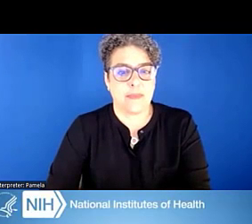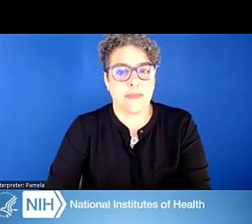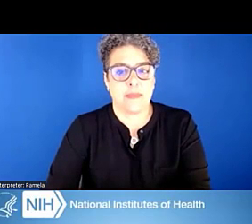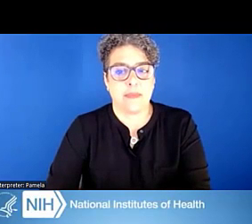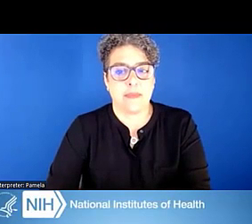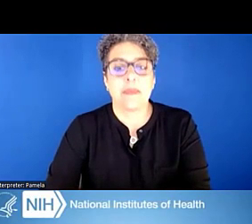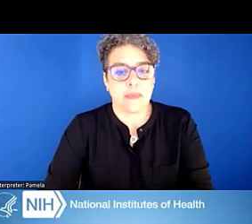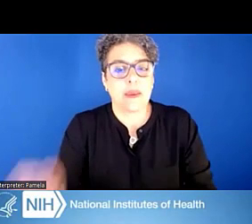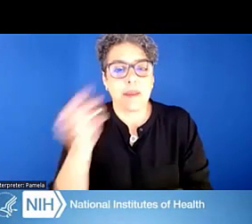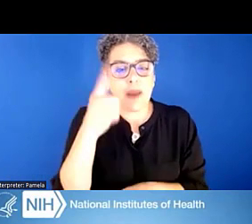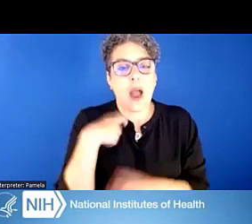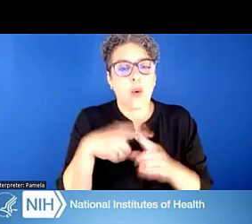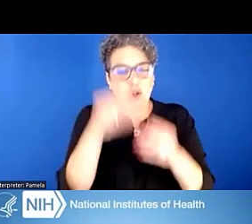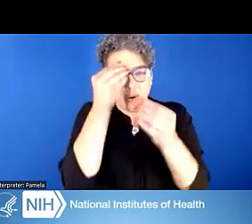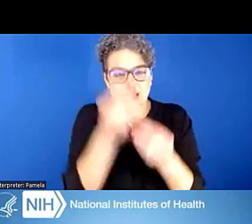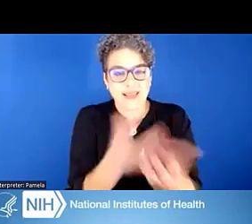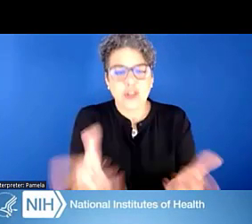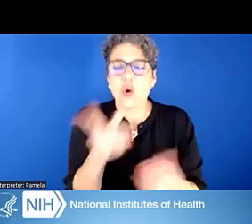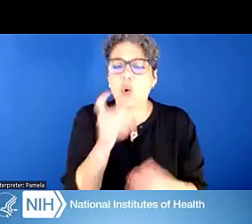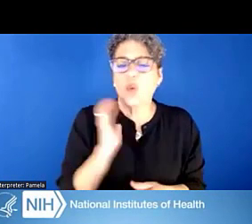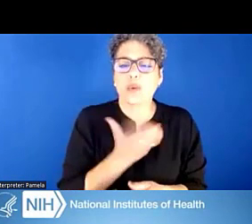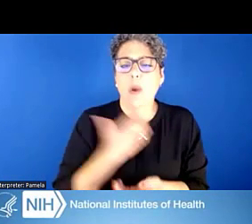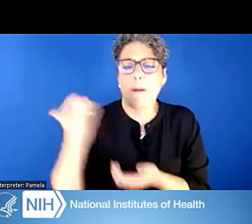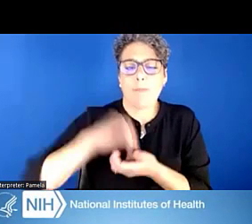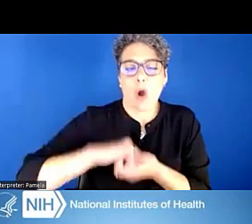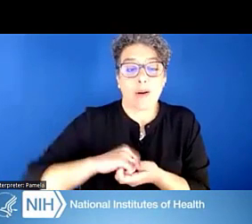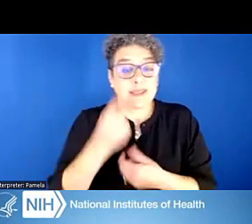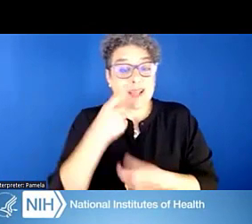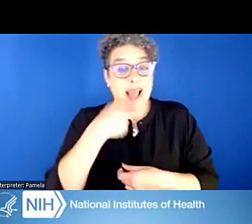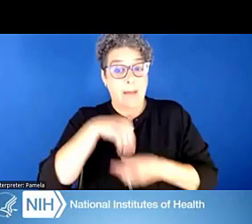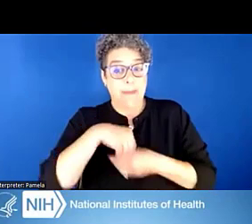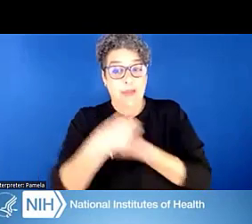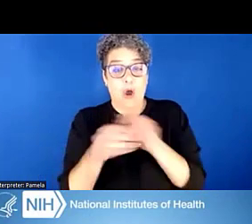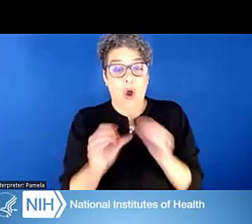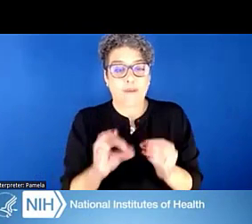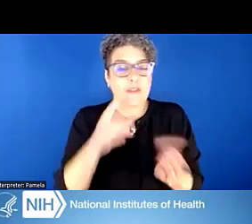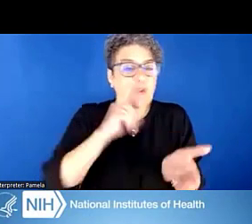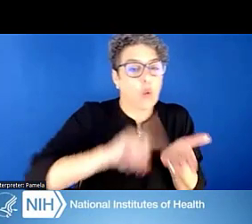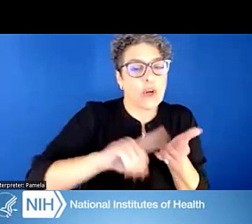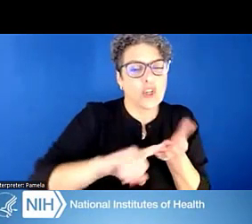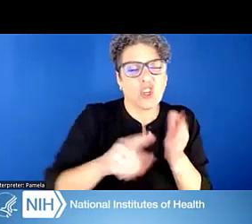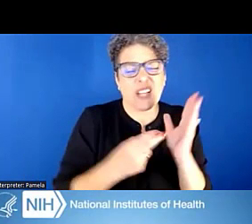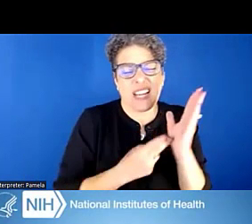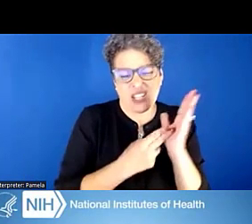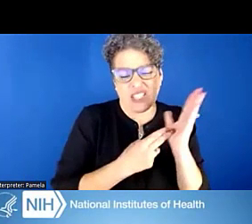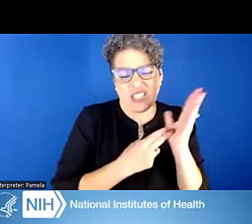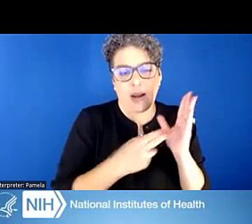Office of Research Integrity. Now we work with .. . So in blue, these are all the offices at the NIH,